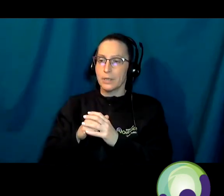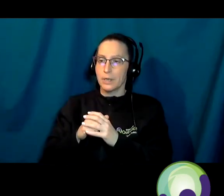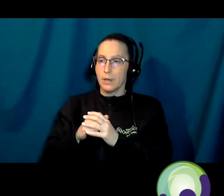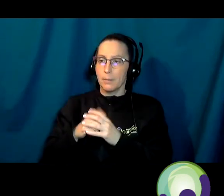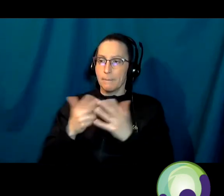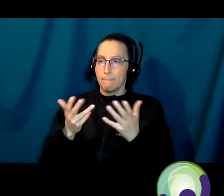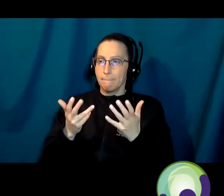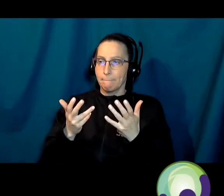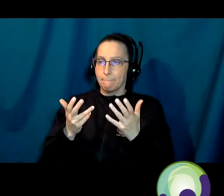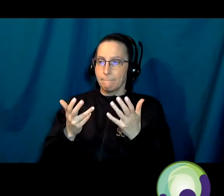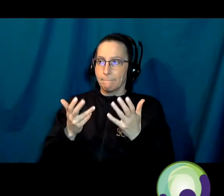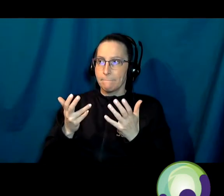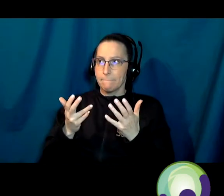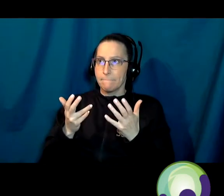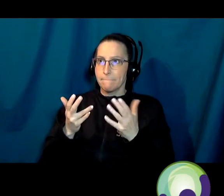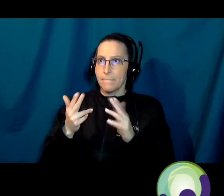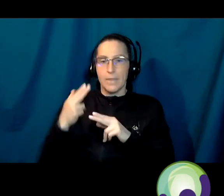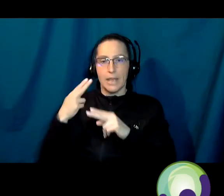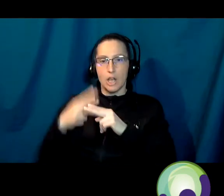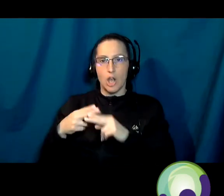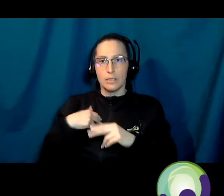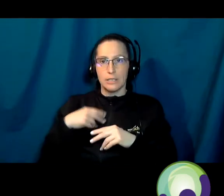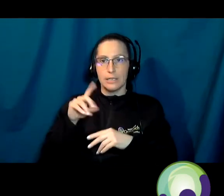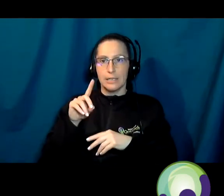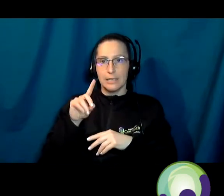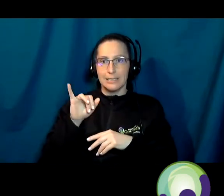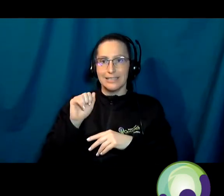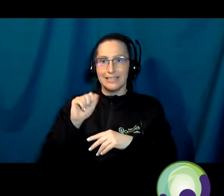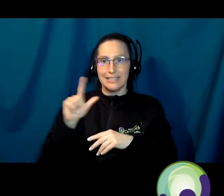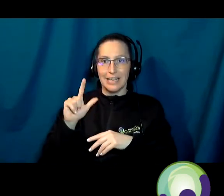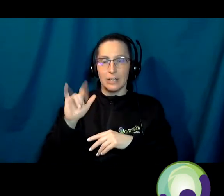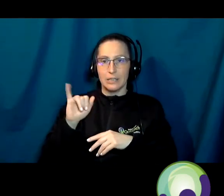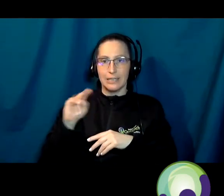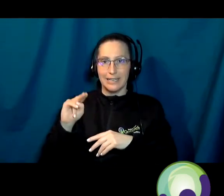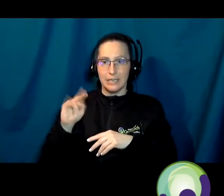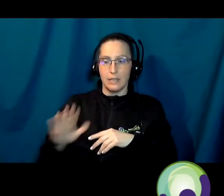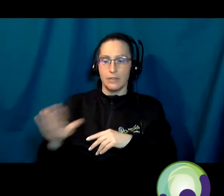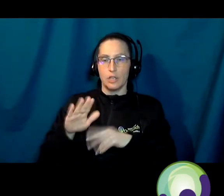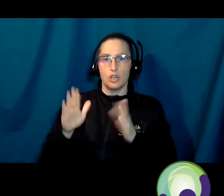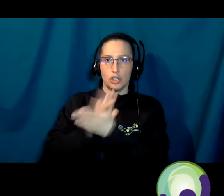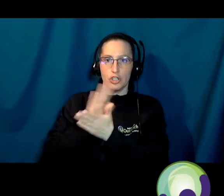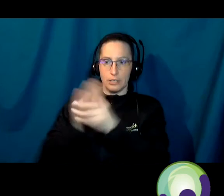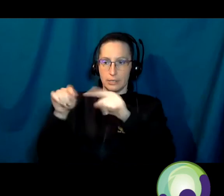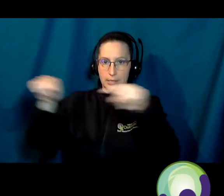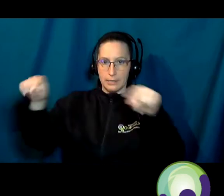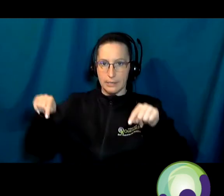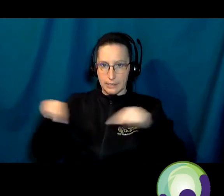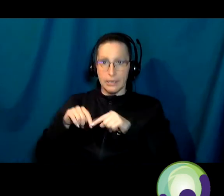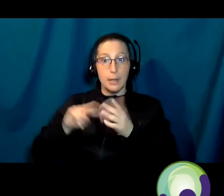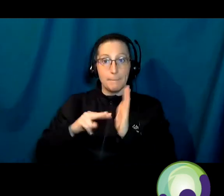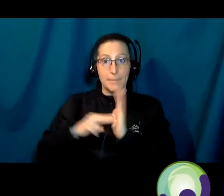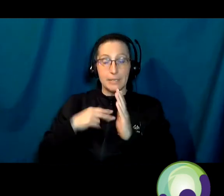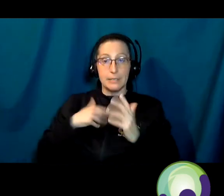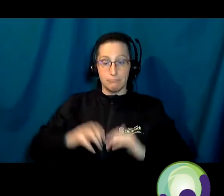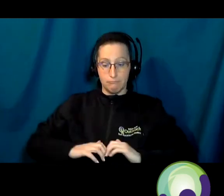they refer to it as dial in their sheets, which means get their machine running, get their